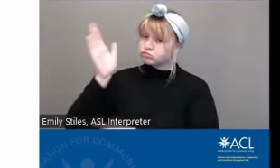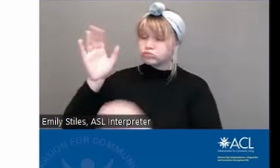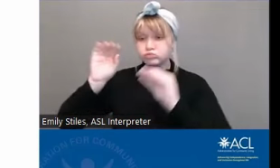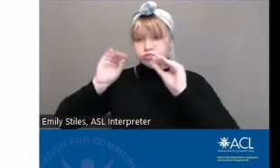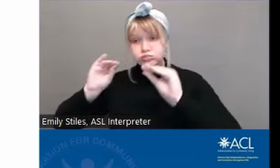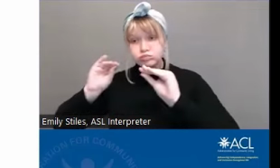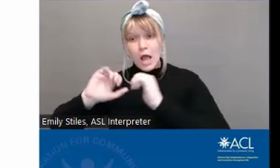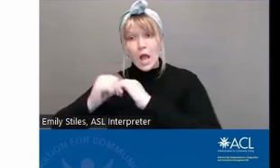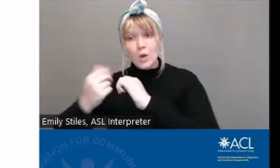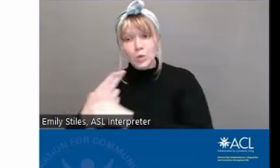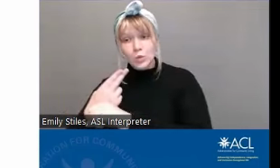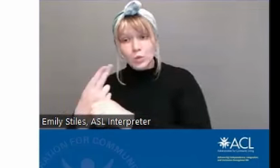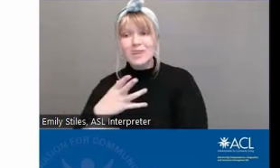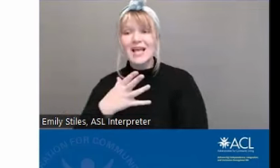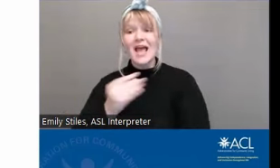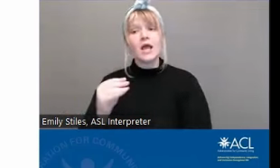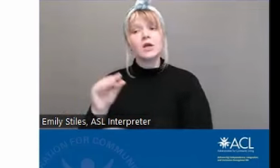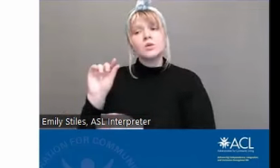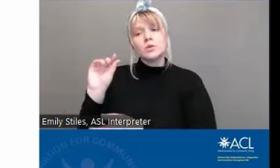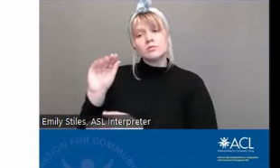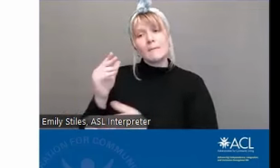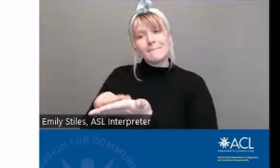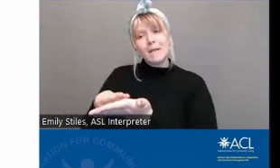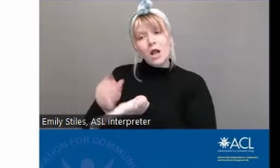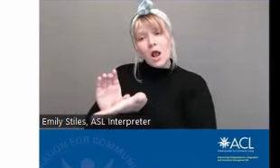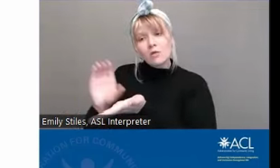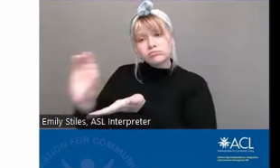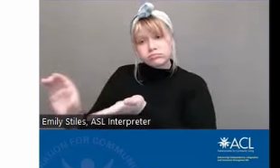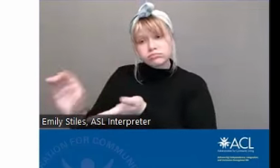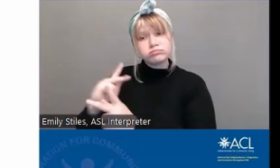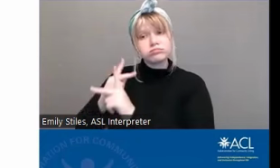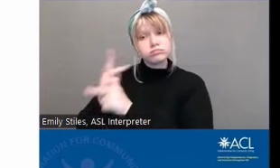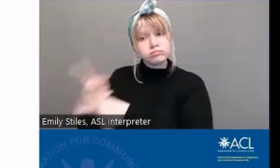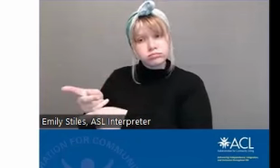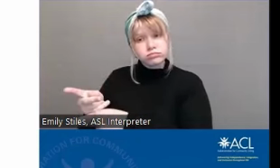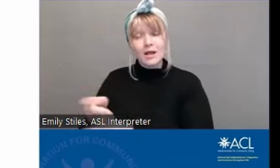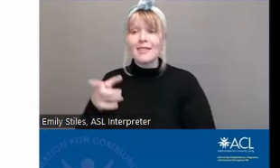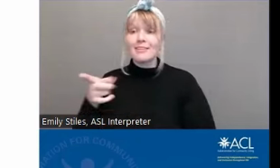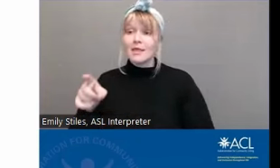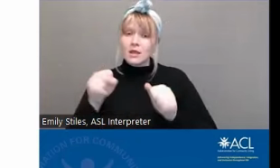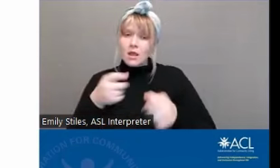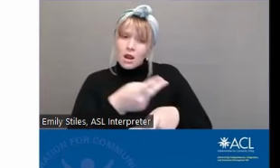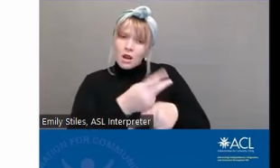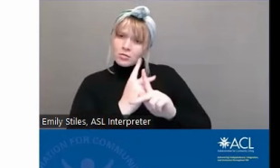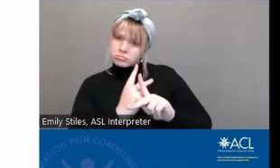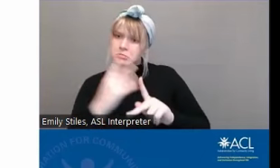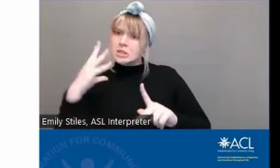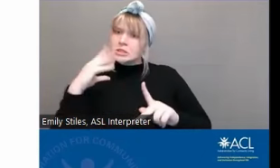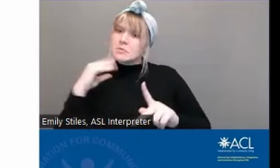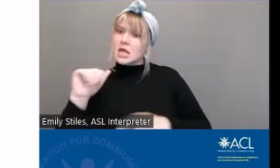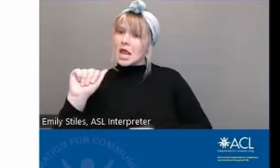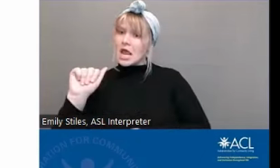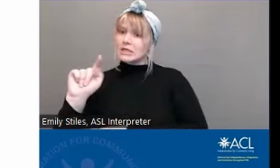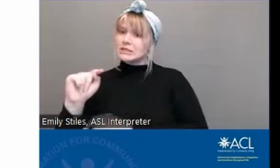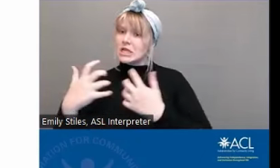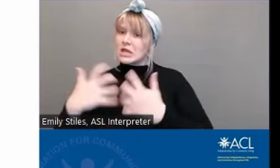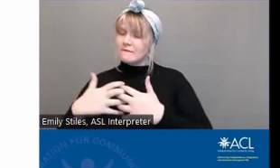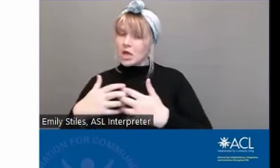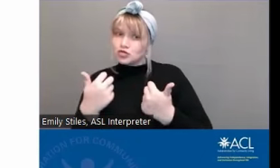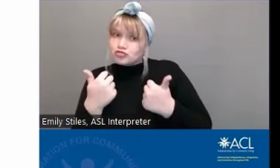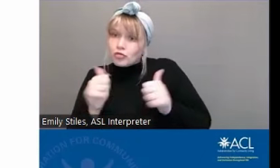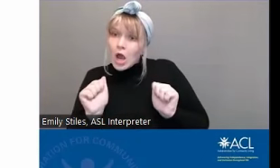A person can experience and borrow an AT device, and try it out at home in the community, to